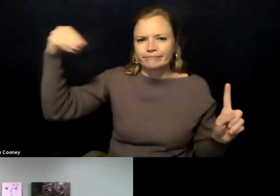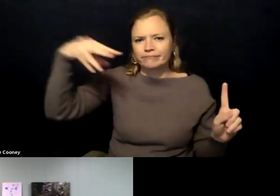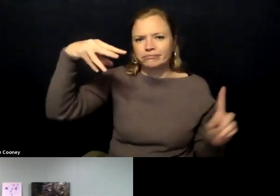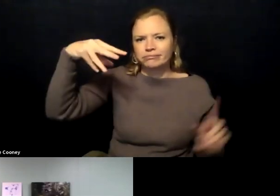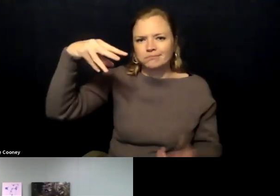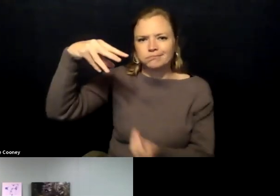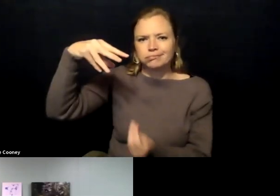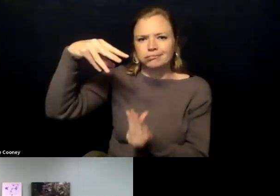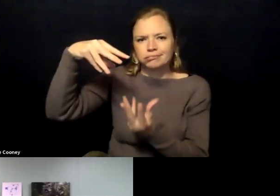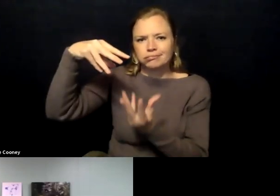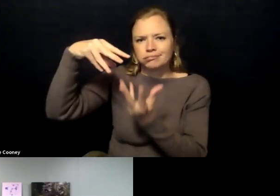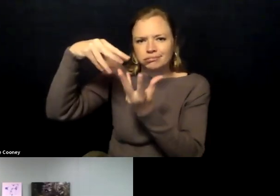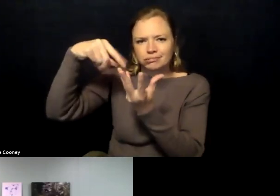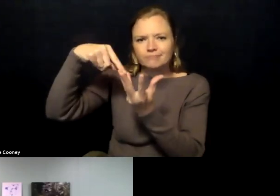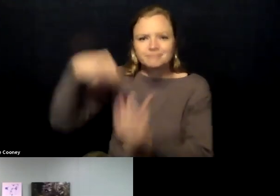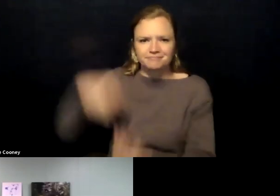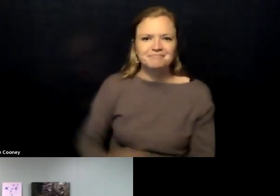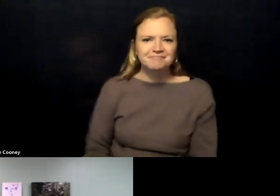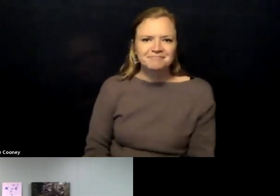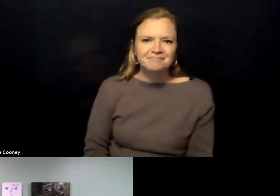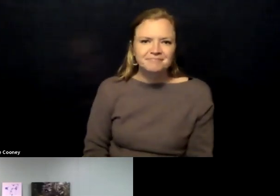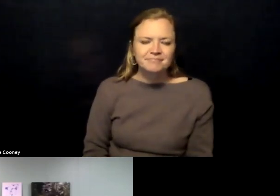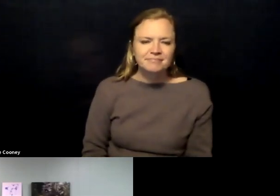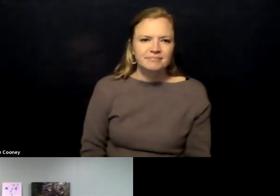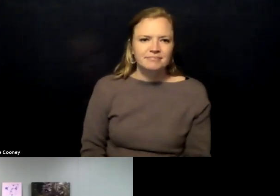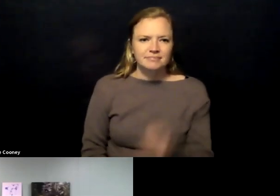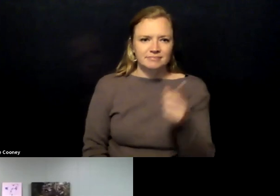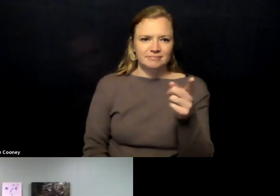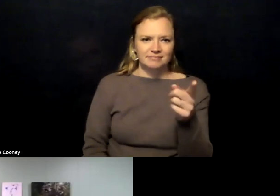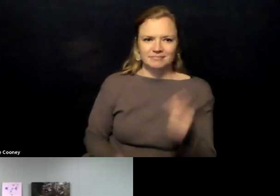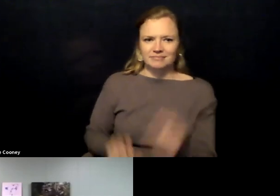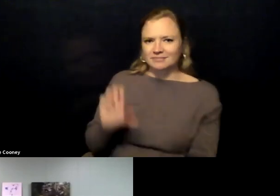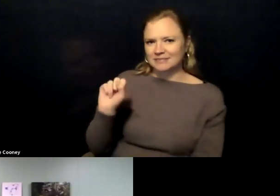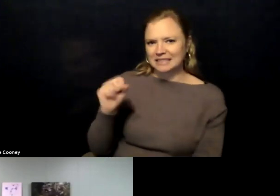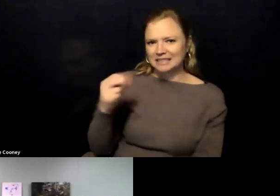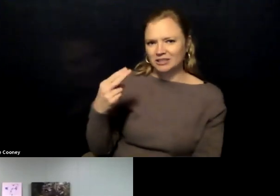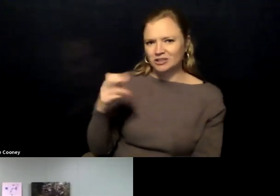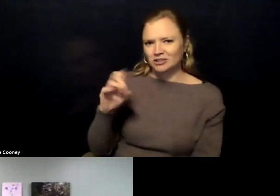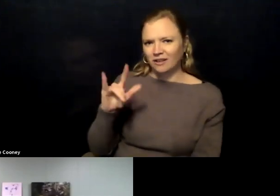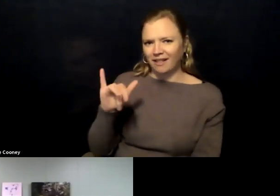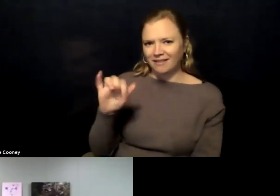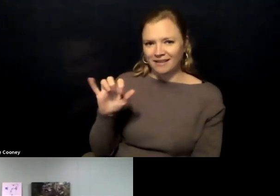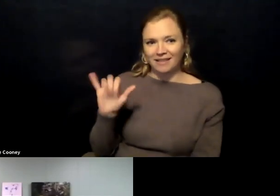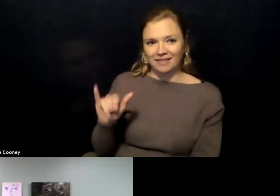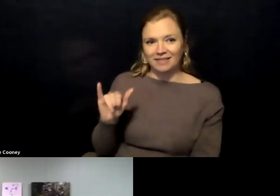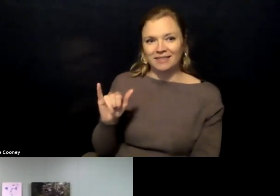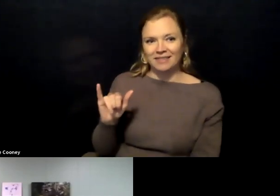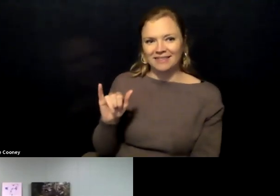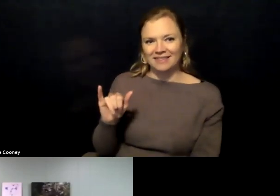they'll be fine. [Shellie] That is definitely something that I've picked up over the last years,